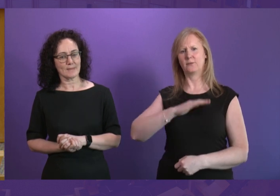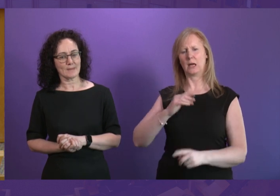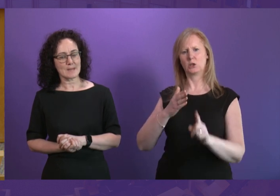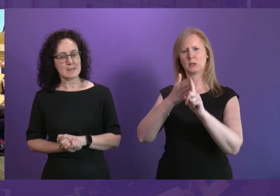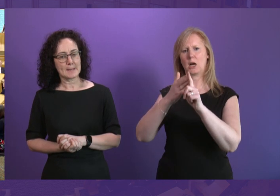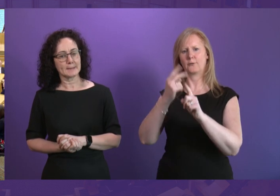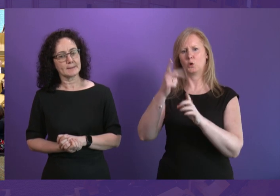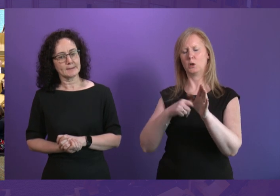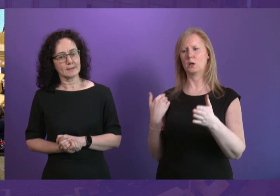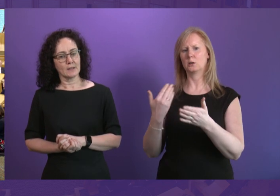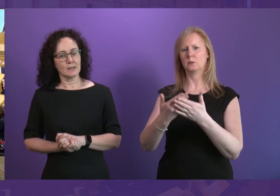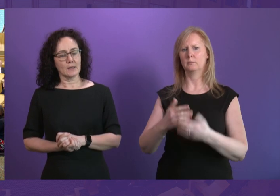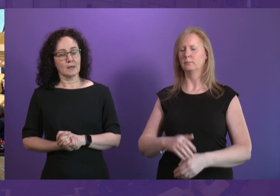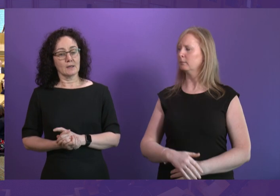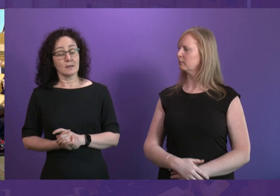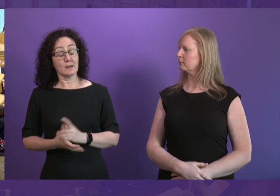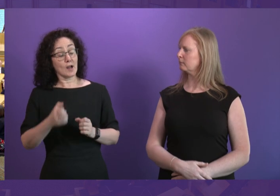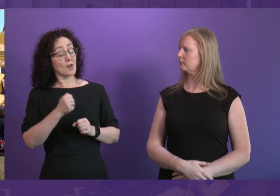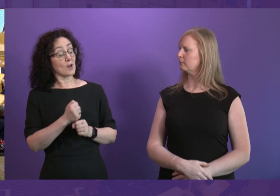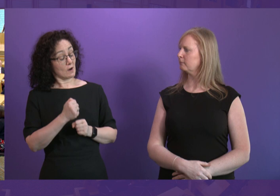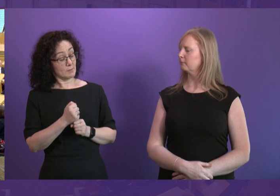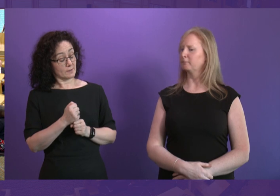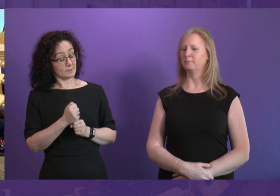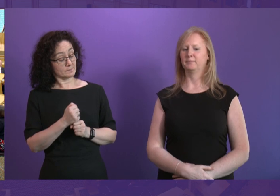The First Minister (Nicola Sturgeon): The Government puts the interests of the passenger